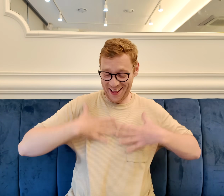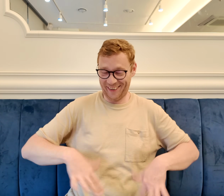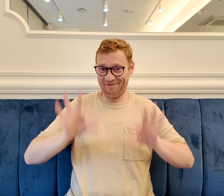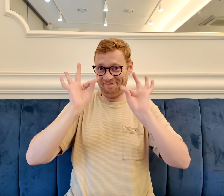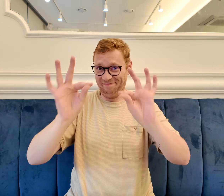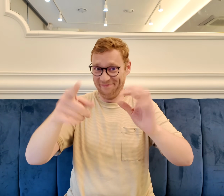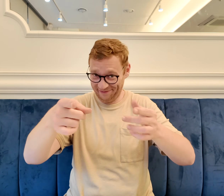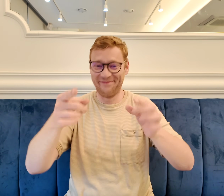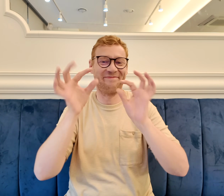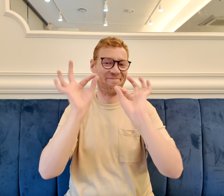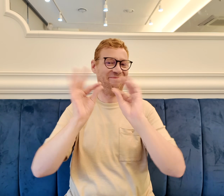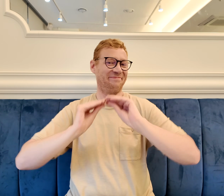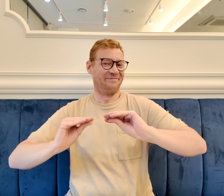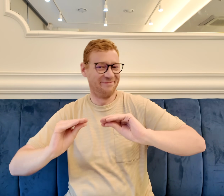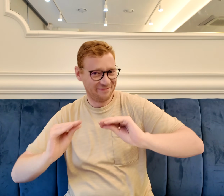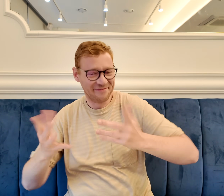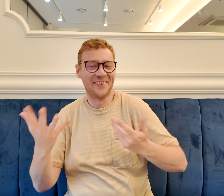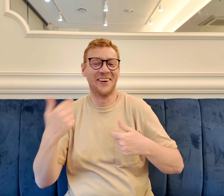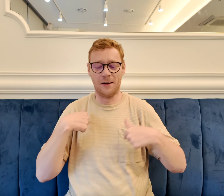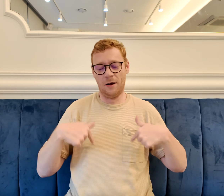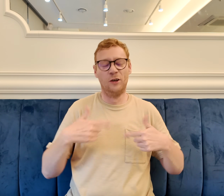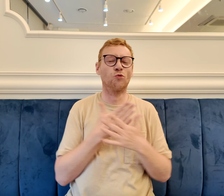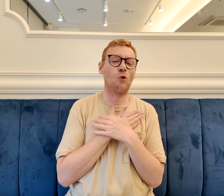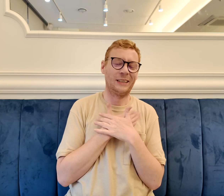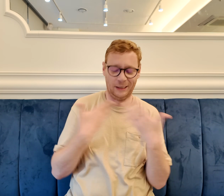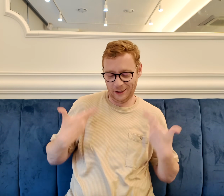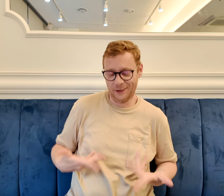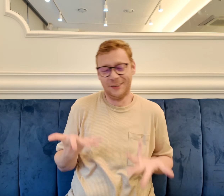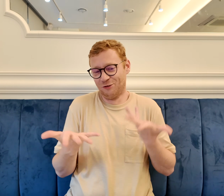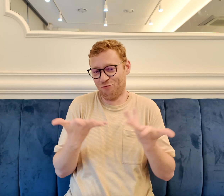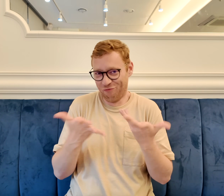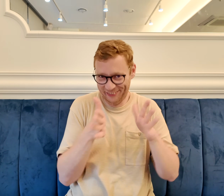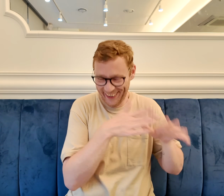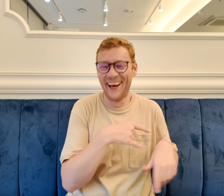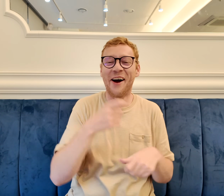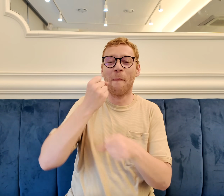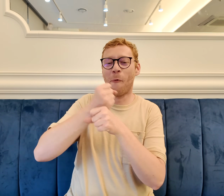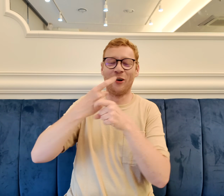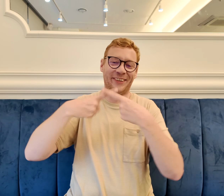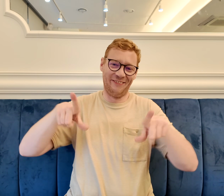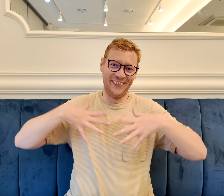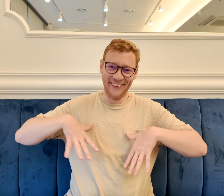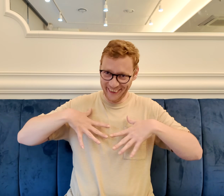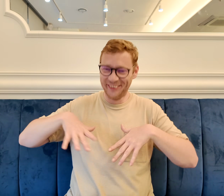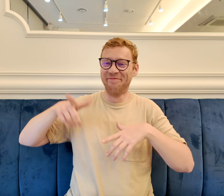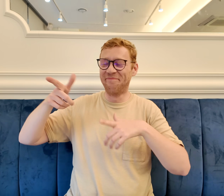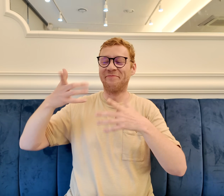It's best to teach in black. Today is my day off, so I can wear something more casual. But when I'm working, it's completely different.